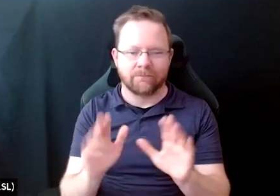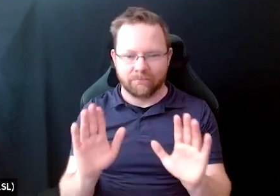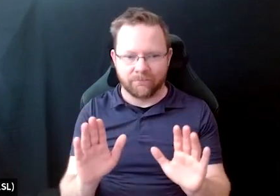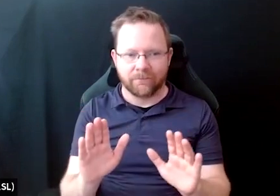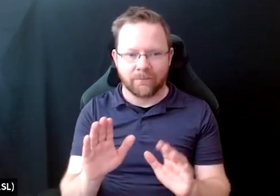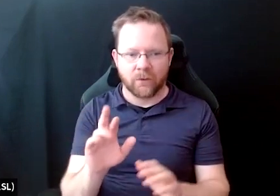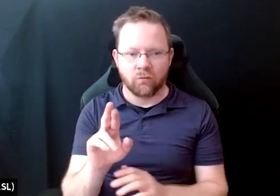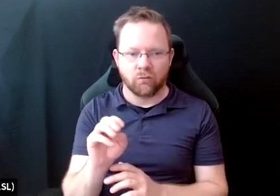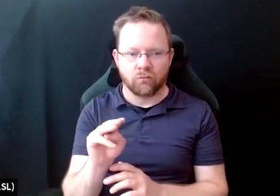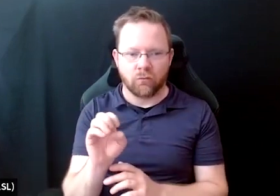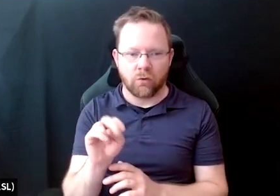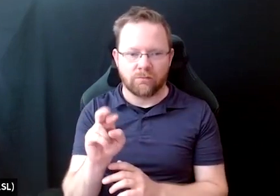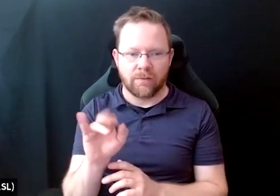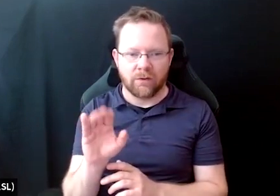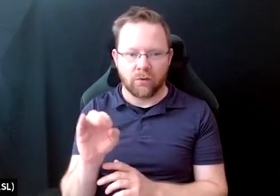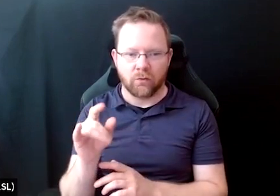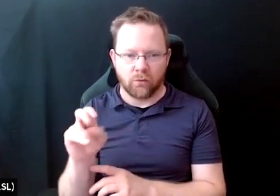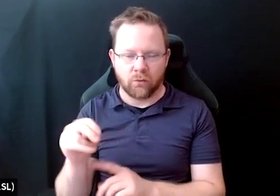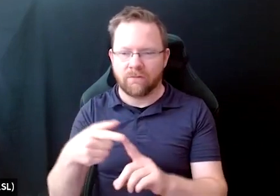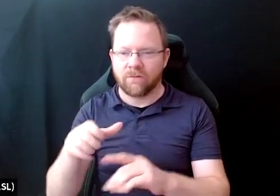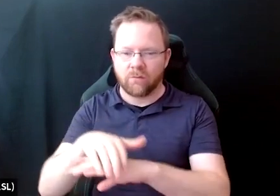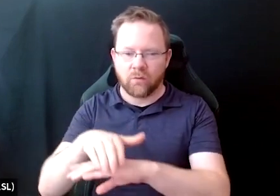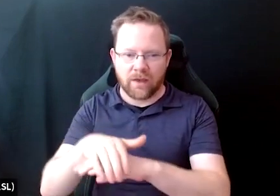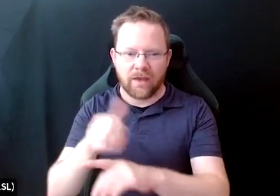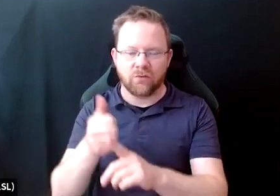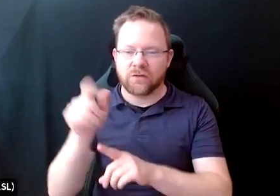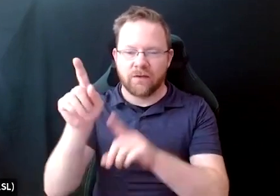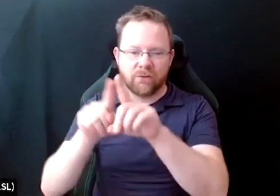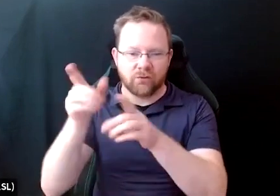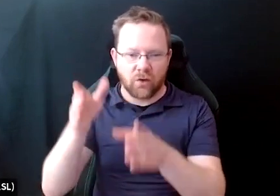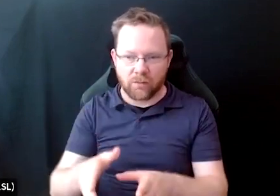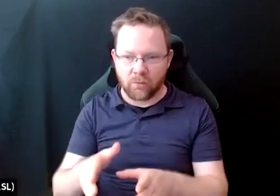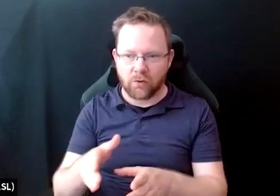Rosemary Coogan is from the UK is an astronomer and she was appointed to carry astronaut.